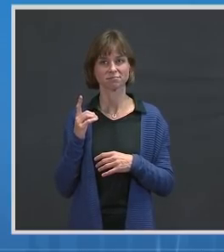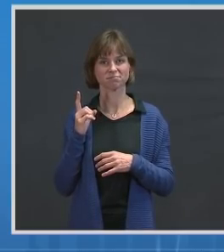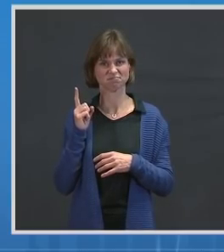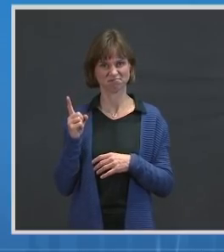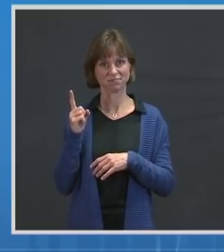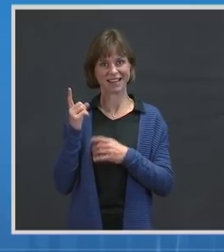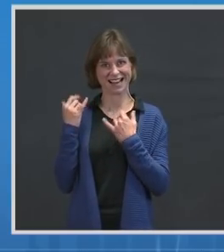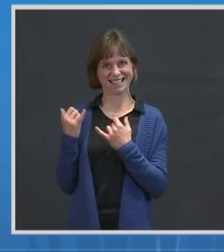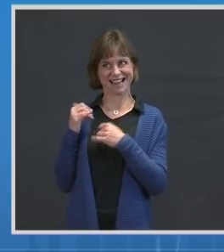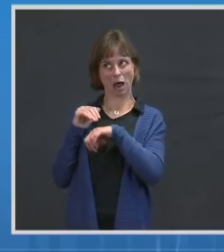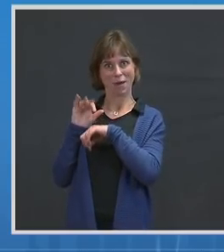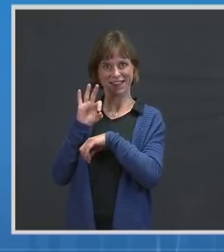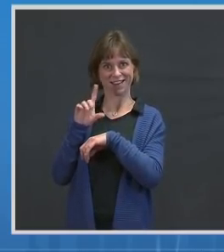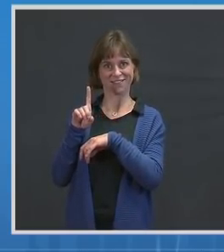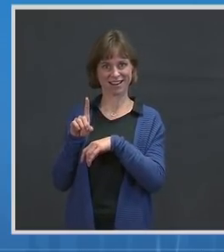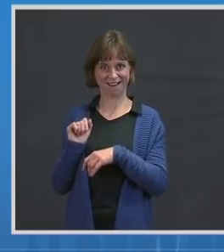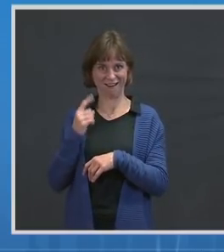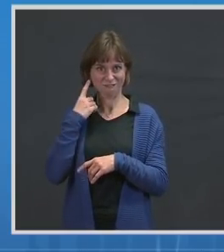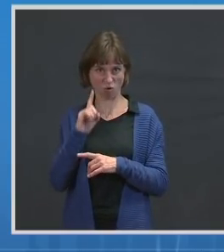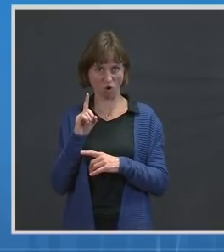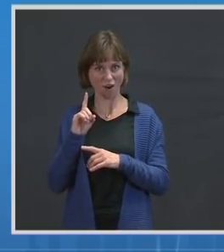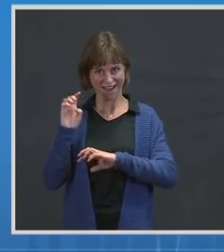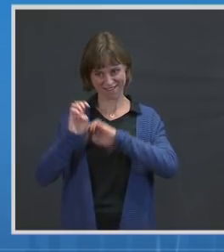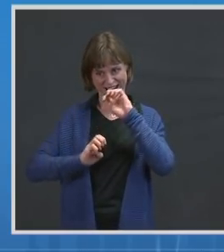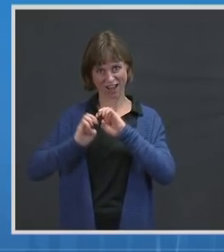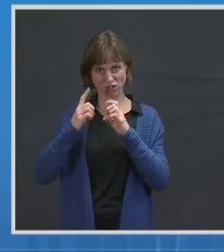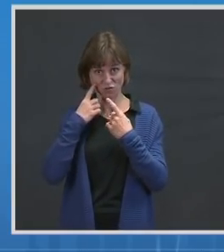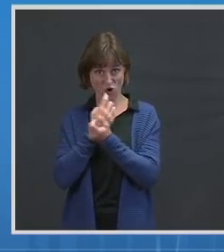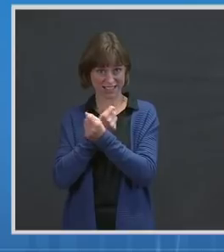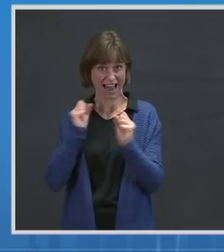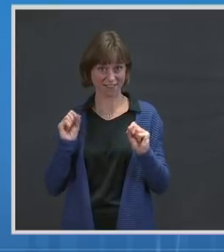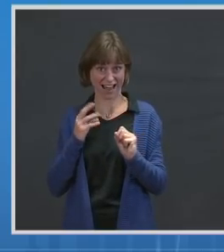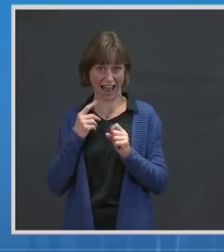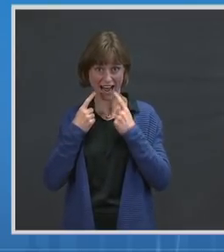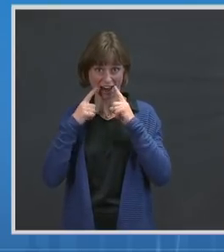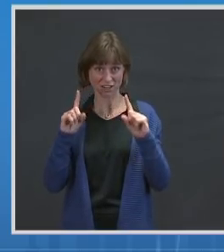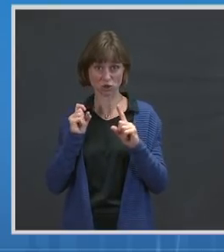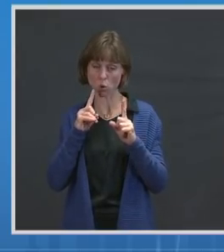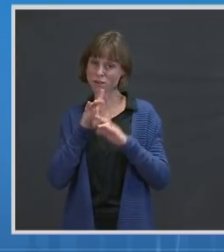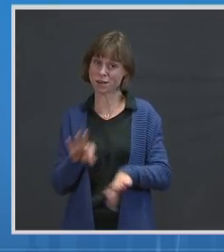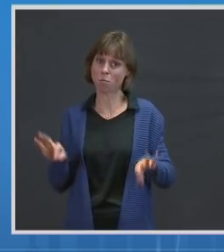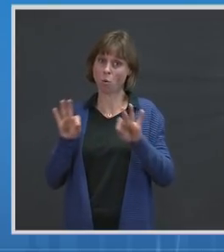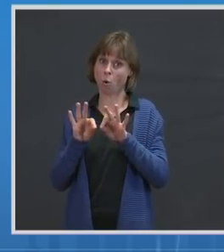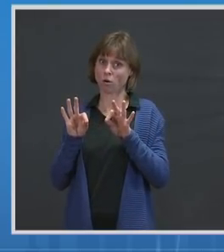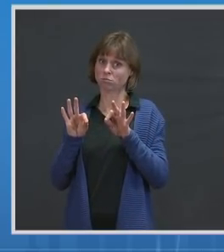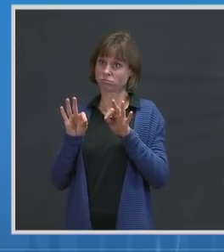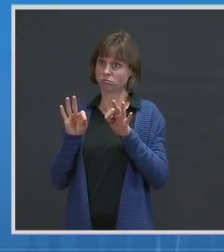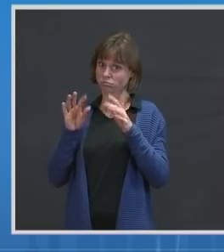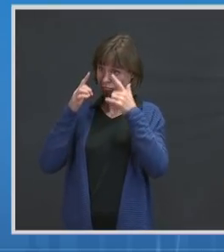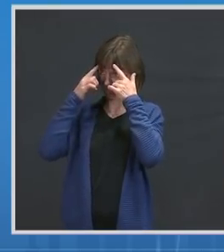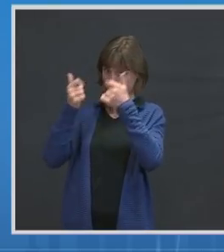right now for safety and efficacy. So it's critical that we, you know, let the FDA folks make this determination,